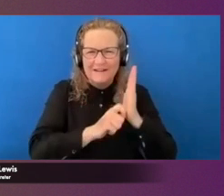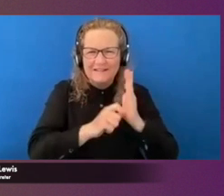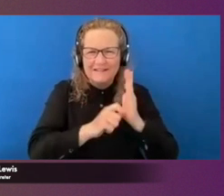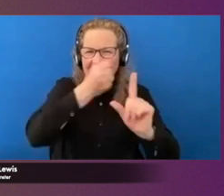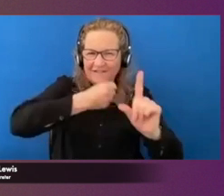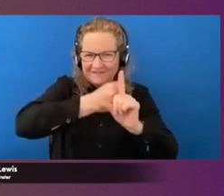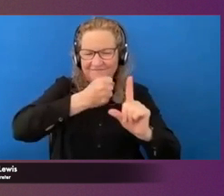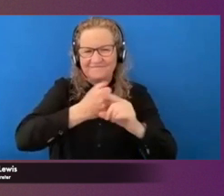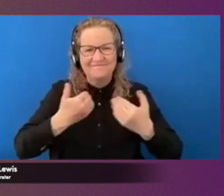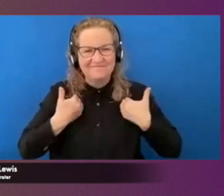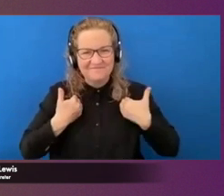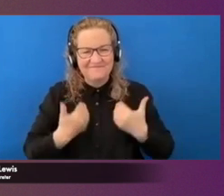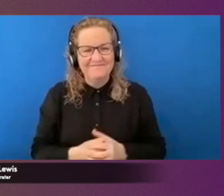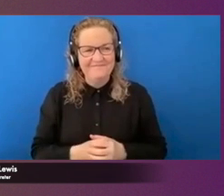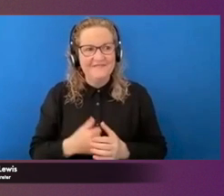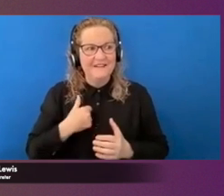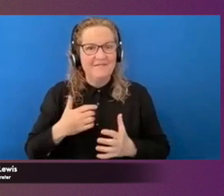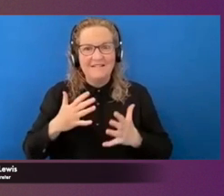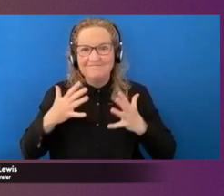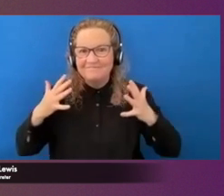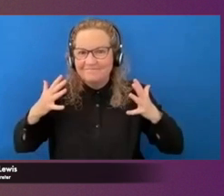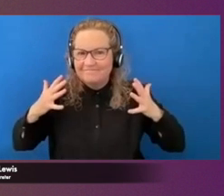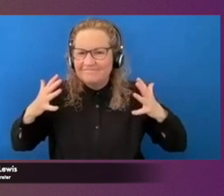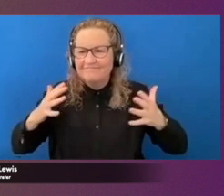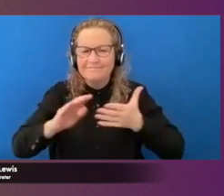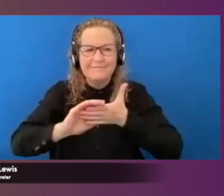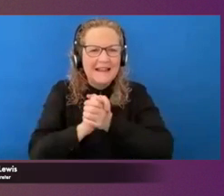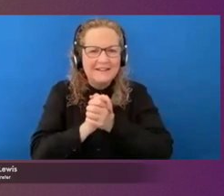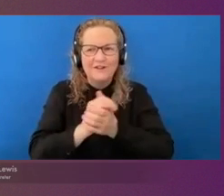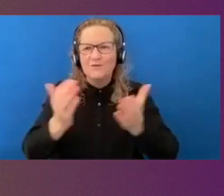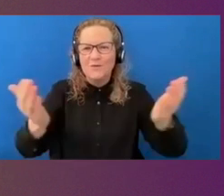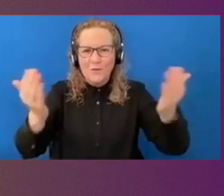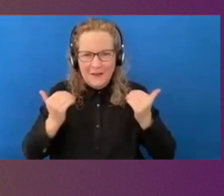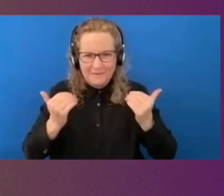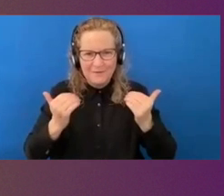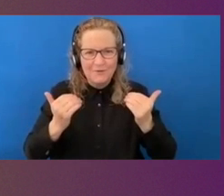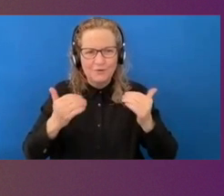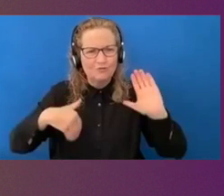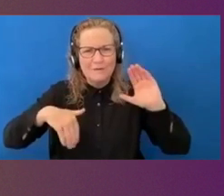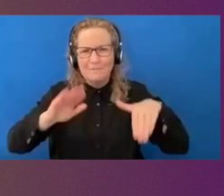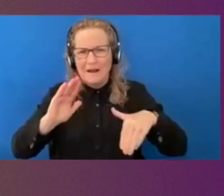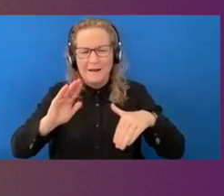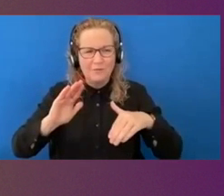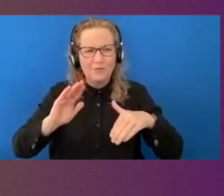immense pleasure to welcome you to a remarkable tech to Remarkable tech panel discussion today